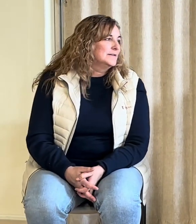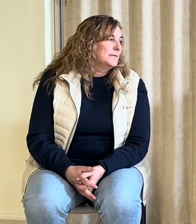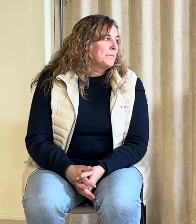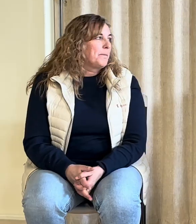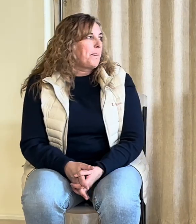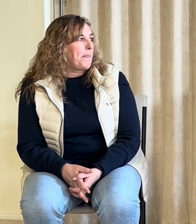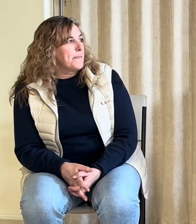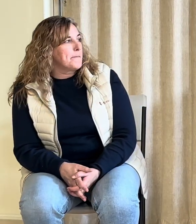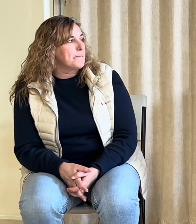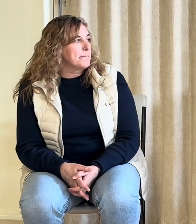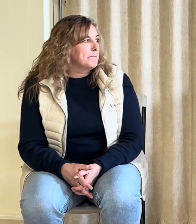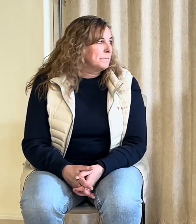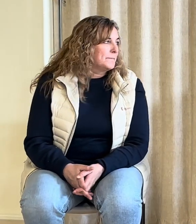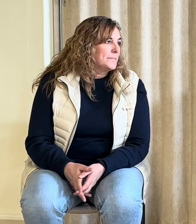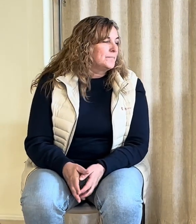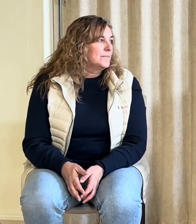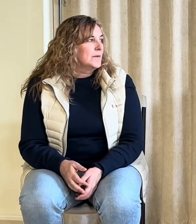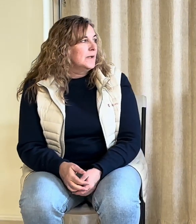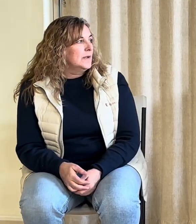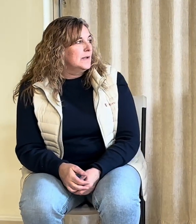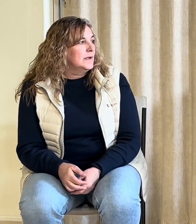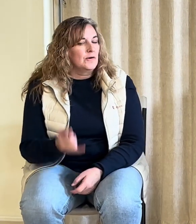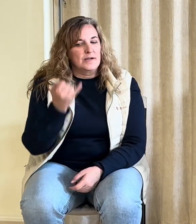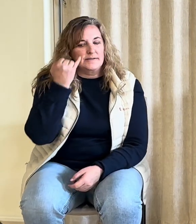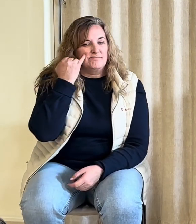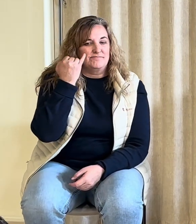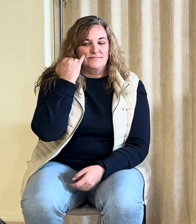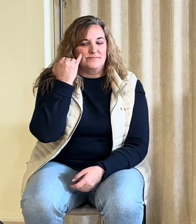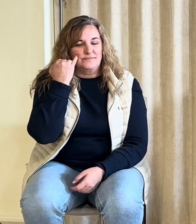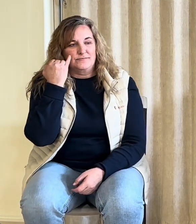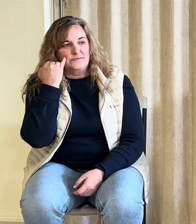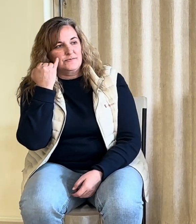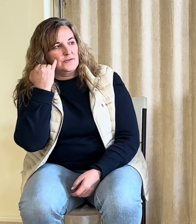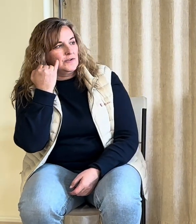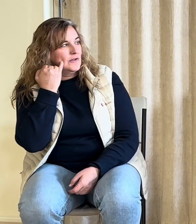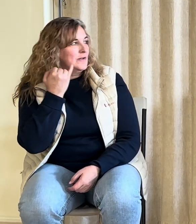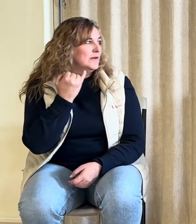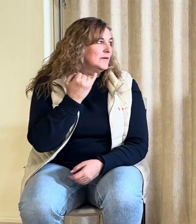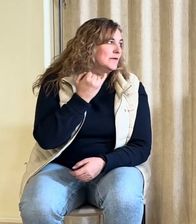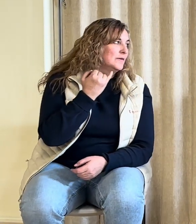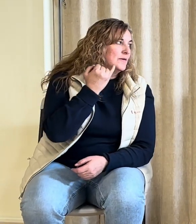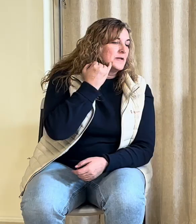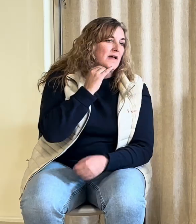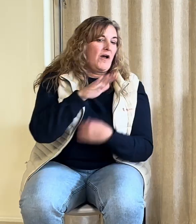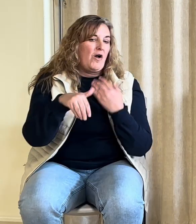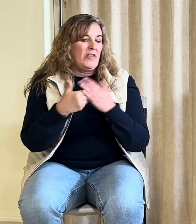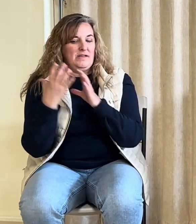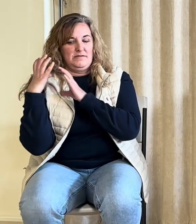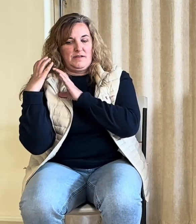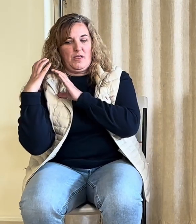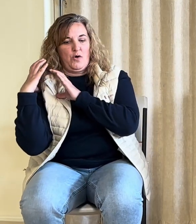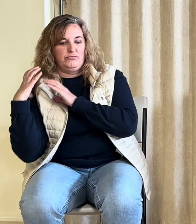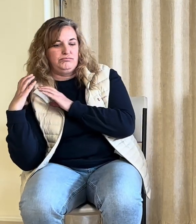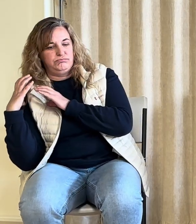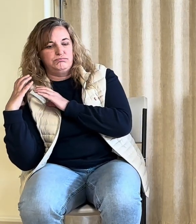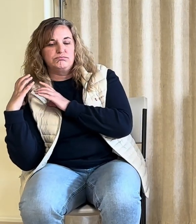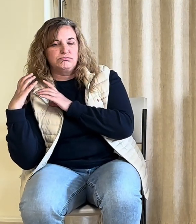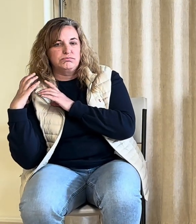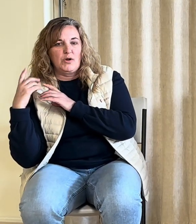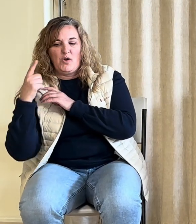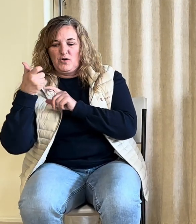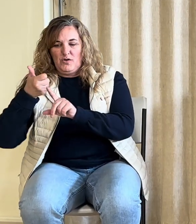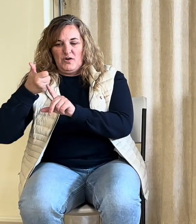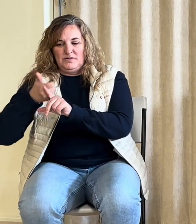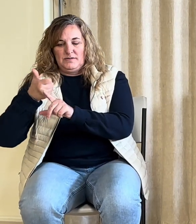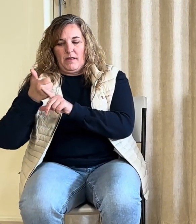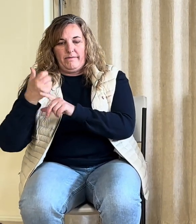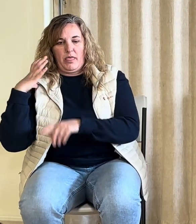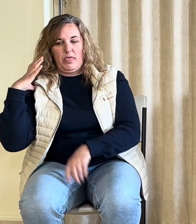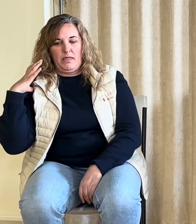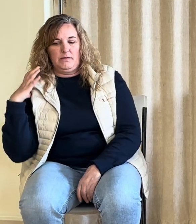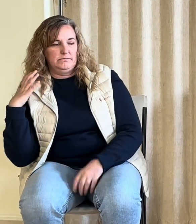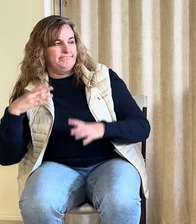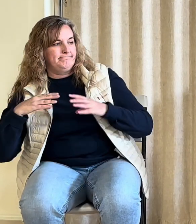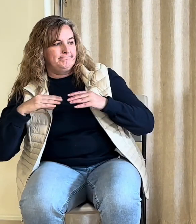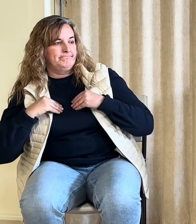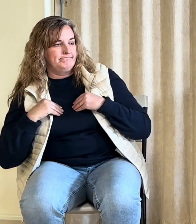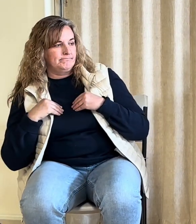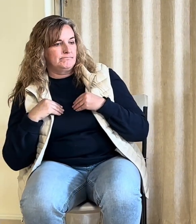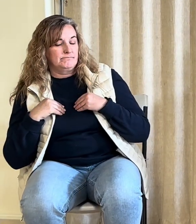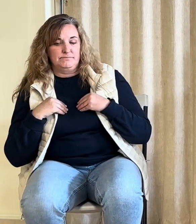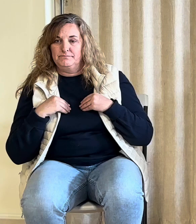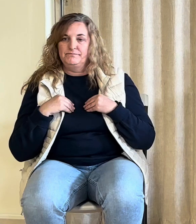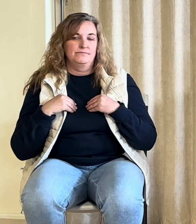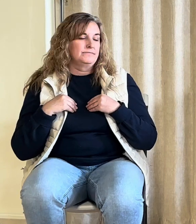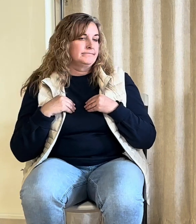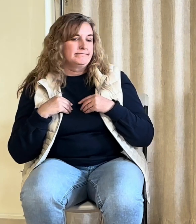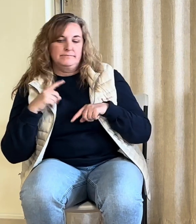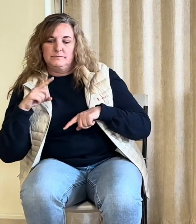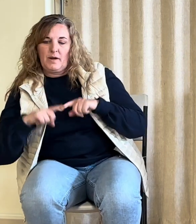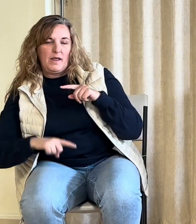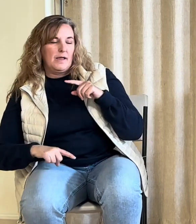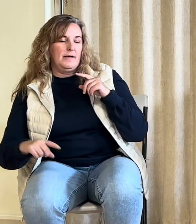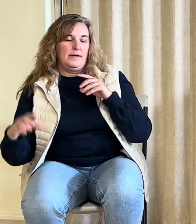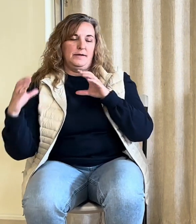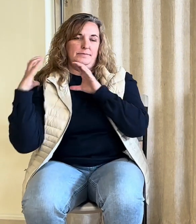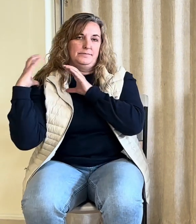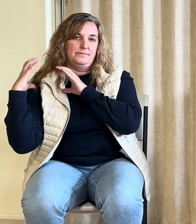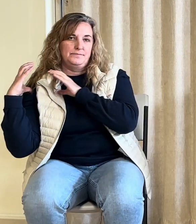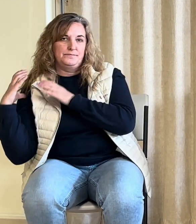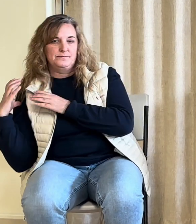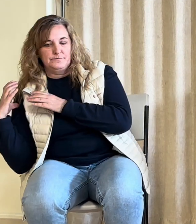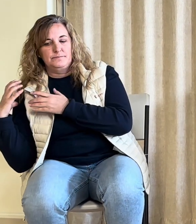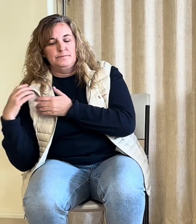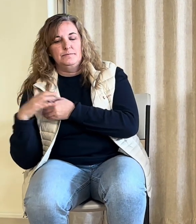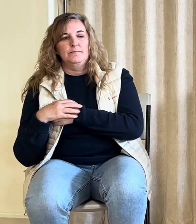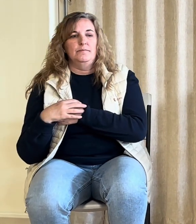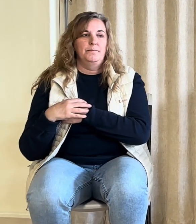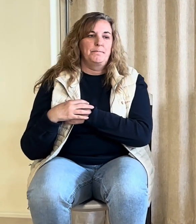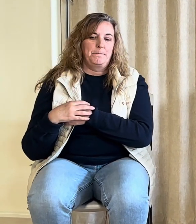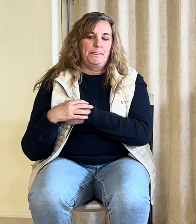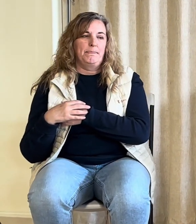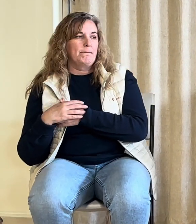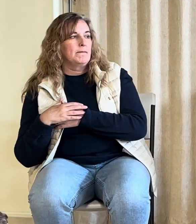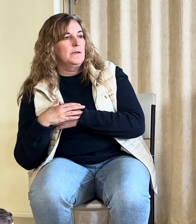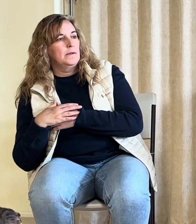If there is a load you have to bear That you can't carry